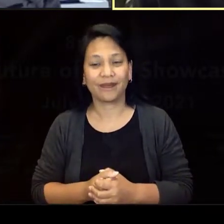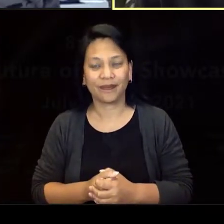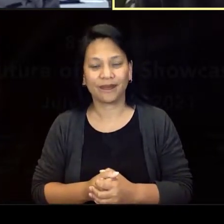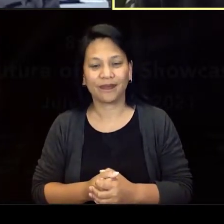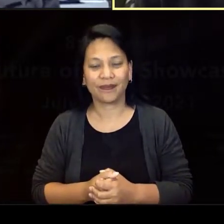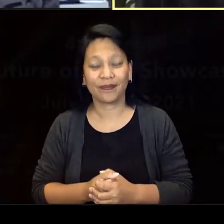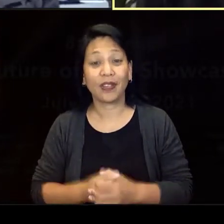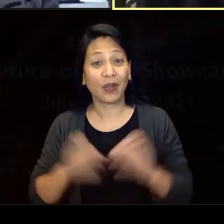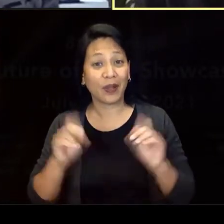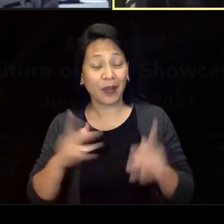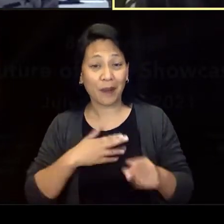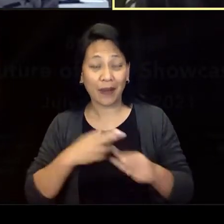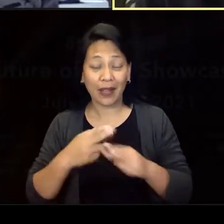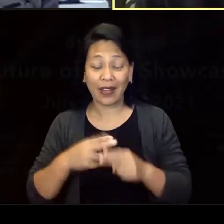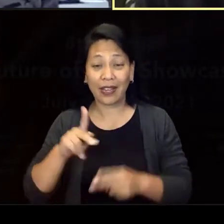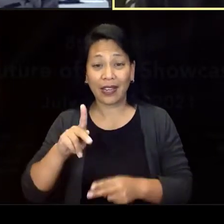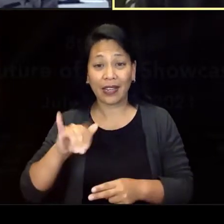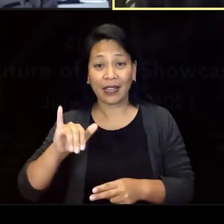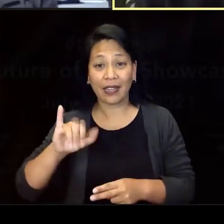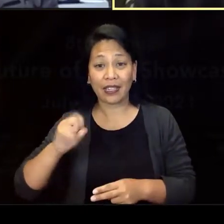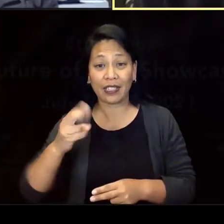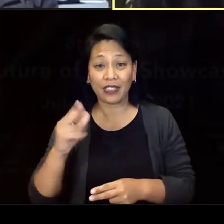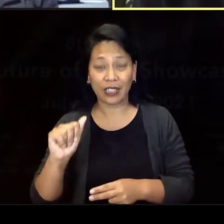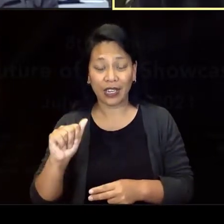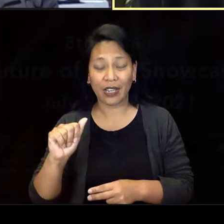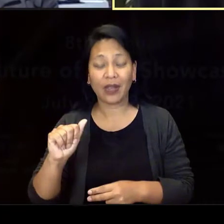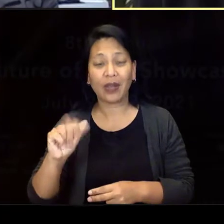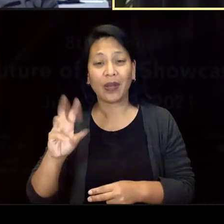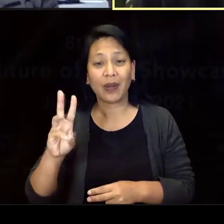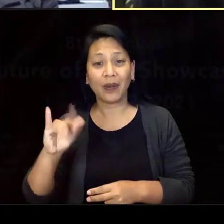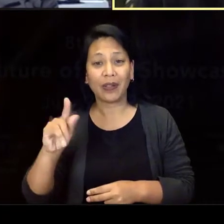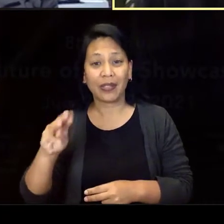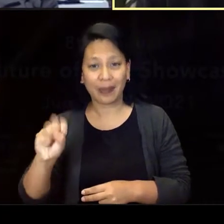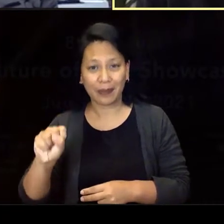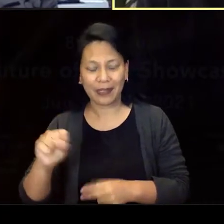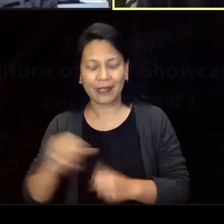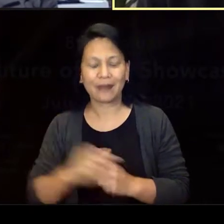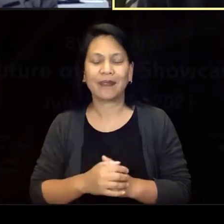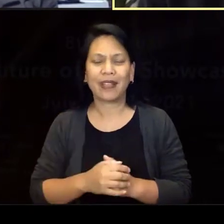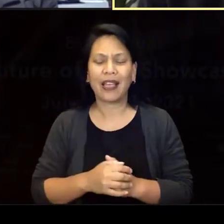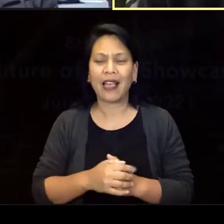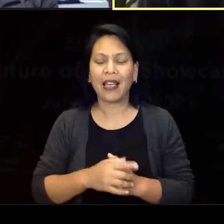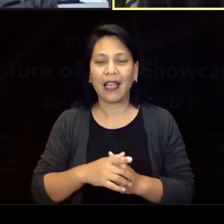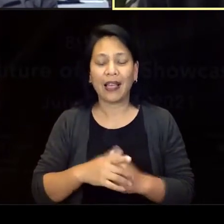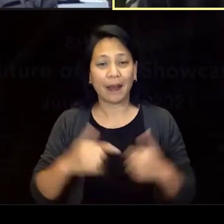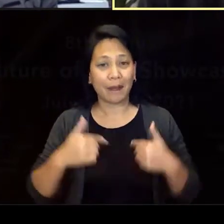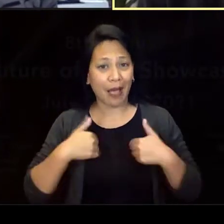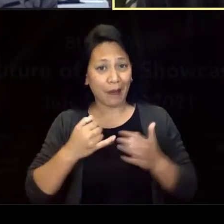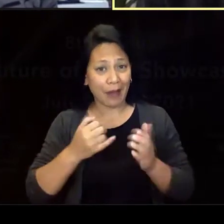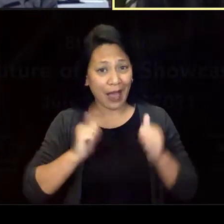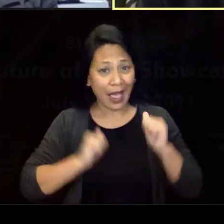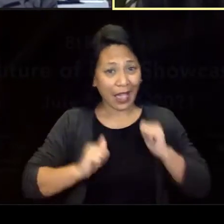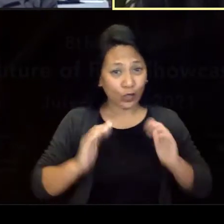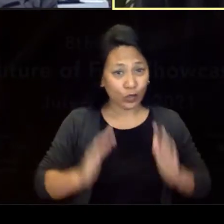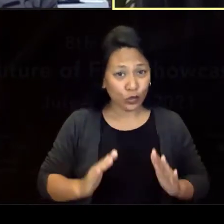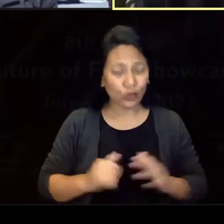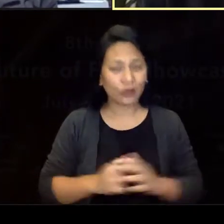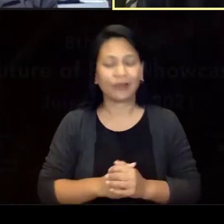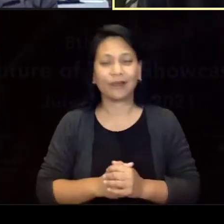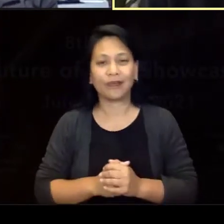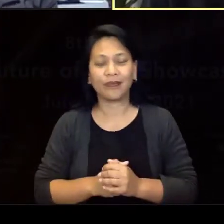So my name is Kyisha Williams, as Samah let you all know. I am an actor, a unionized actor.